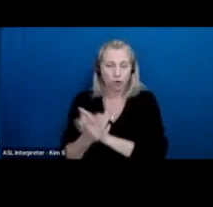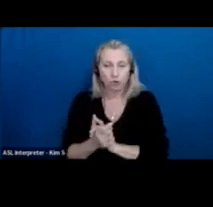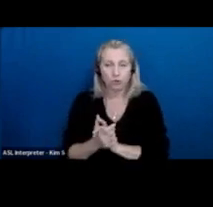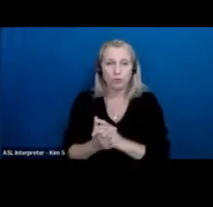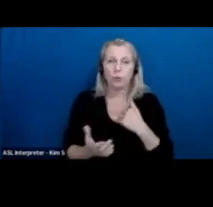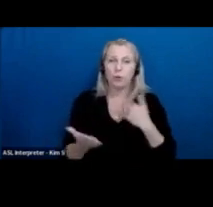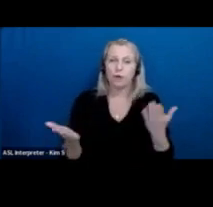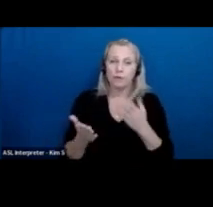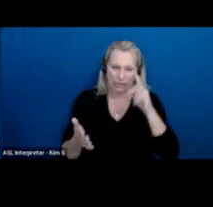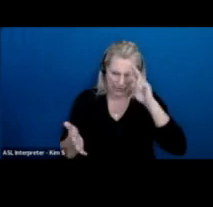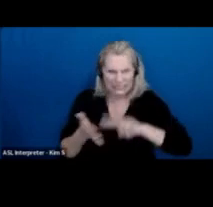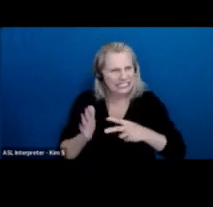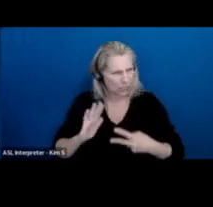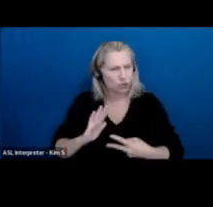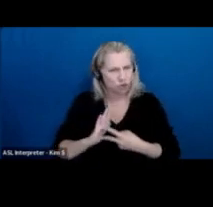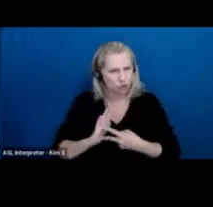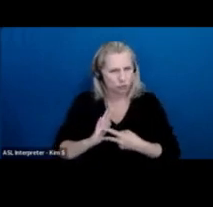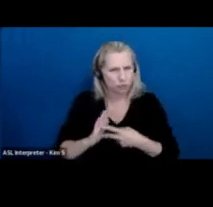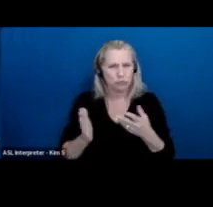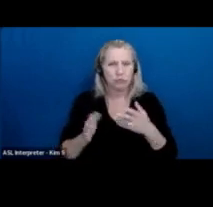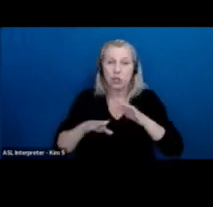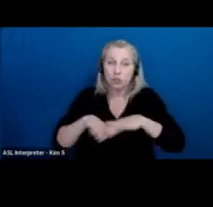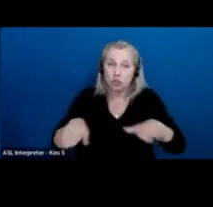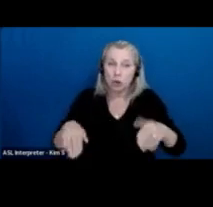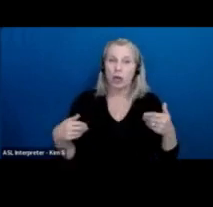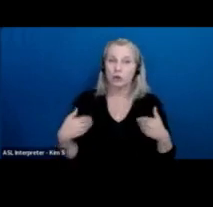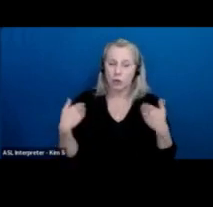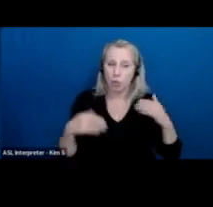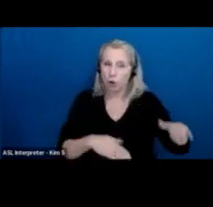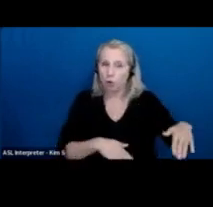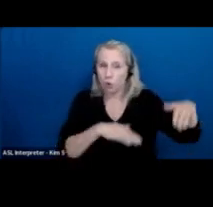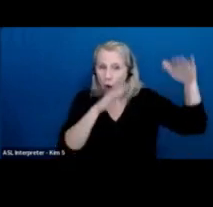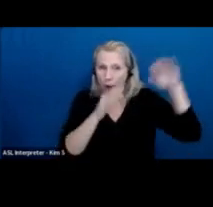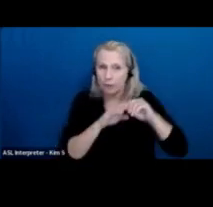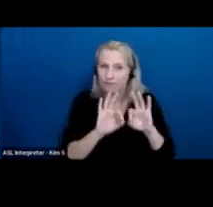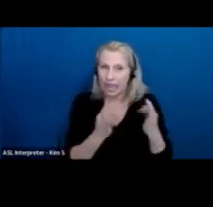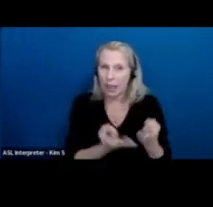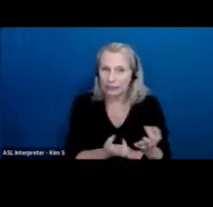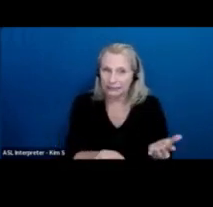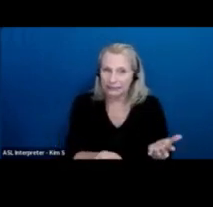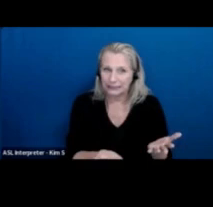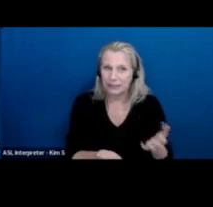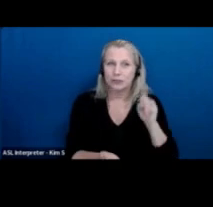intentional about this because children and youth grow up in families. And so this means that